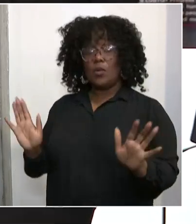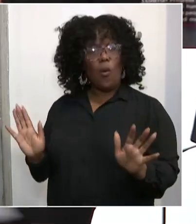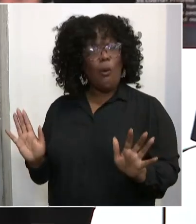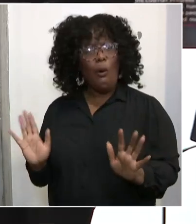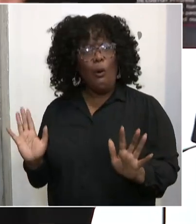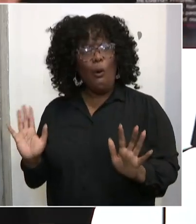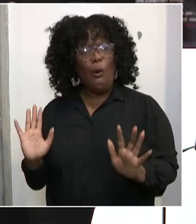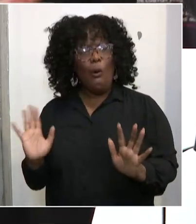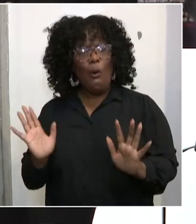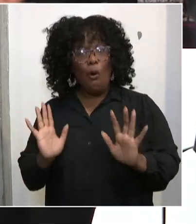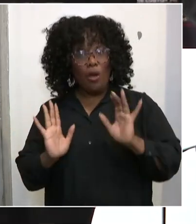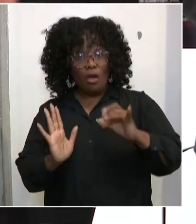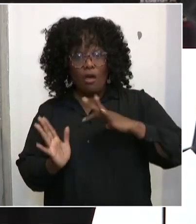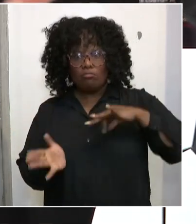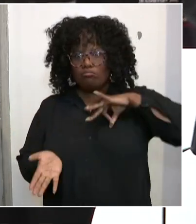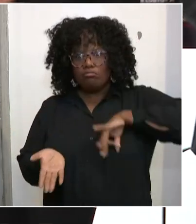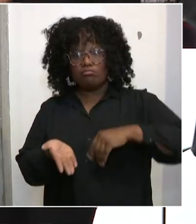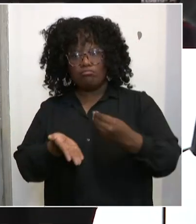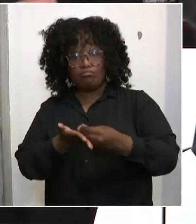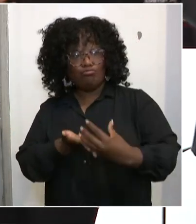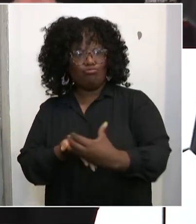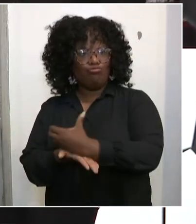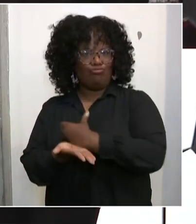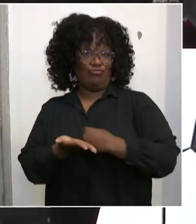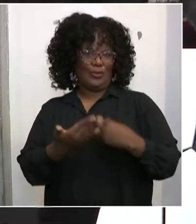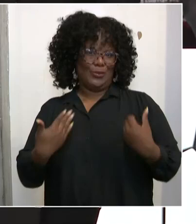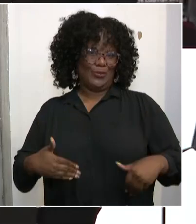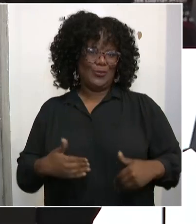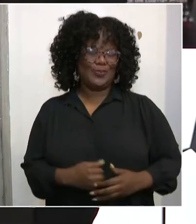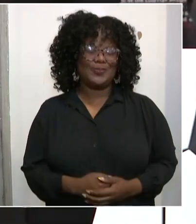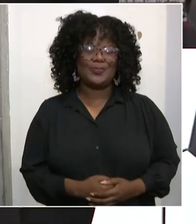and that's a big deal and we know for every dollar that we, uh,